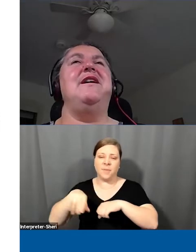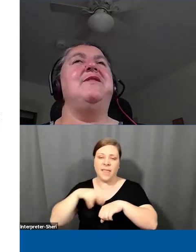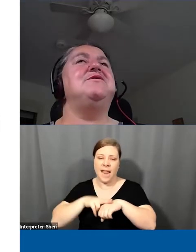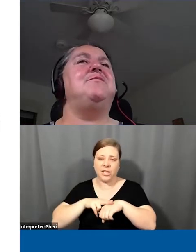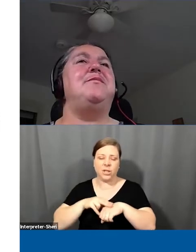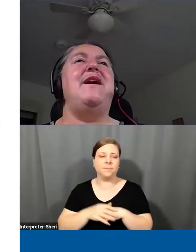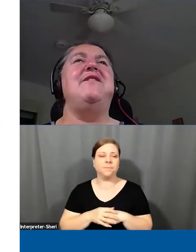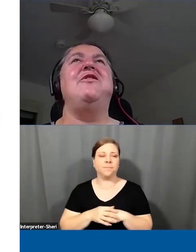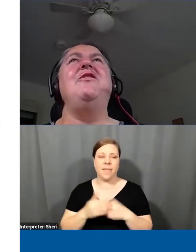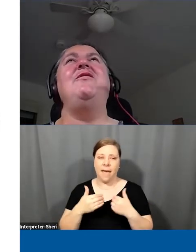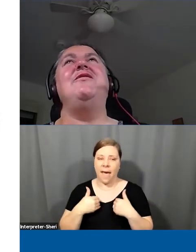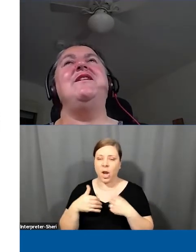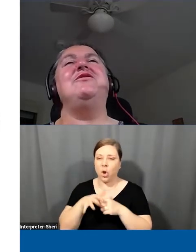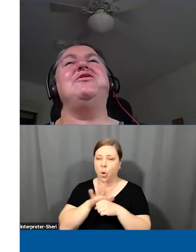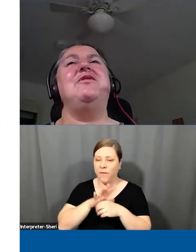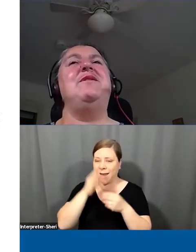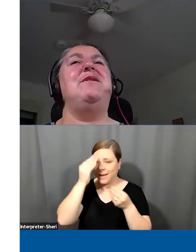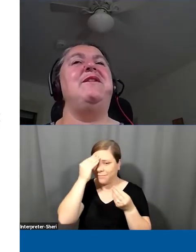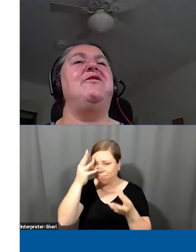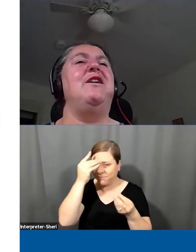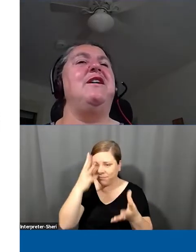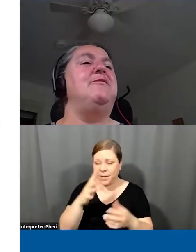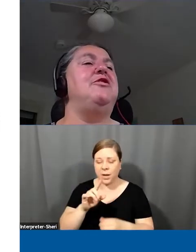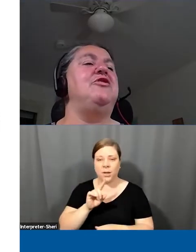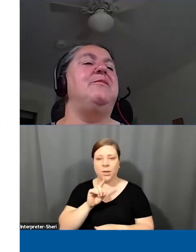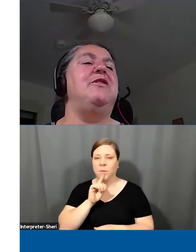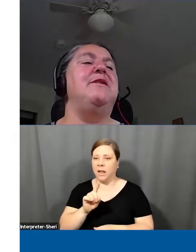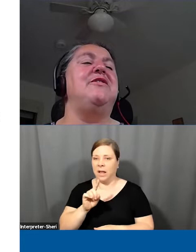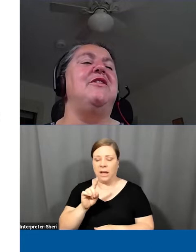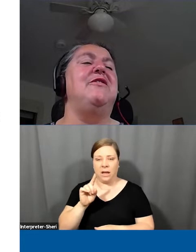It was painful. It was extremely painful. I am visually impaired myself